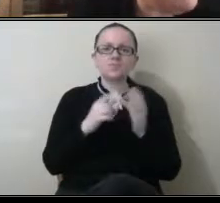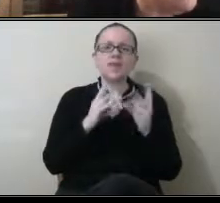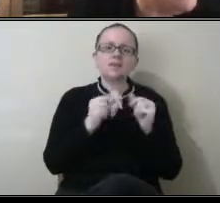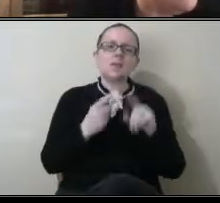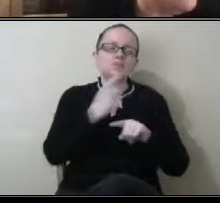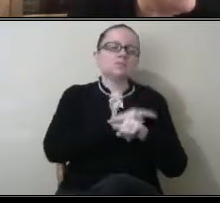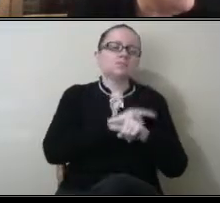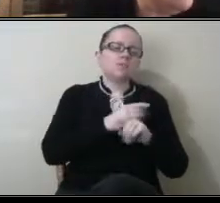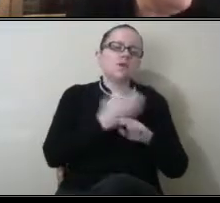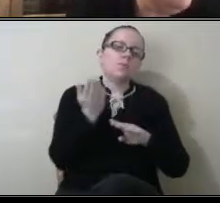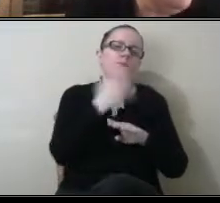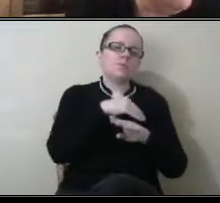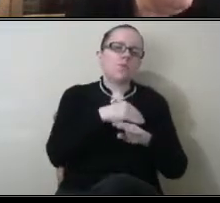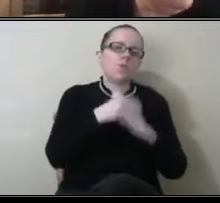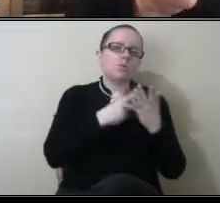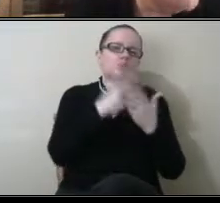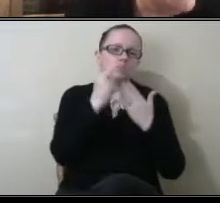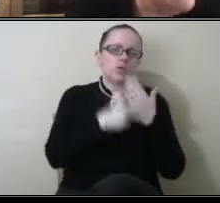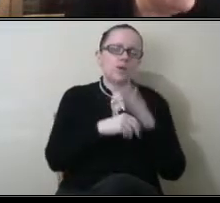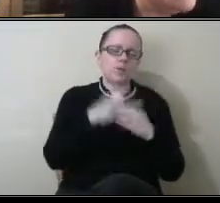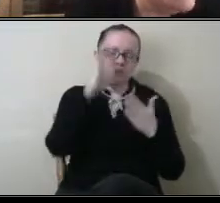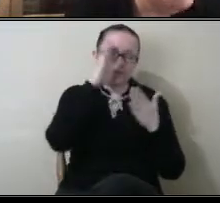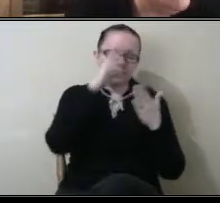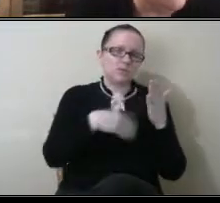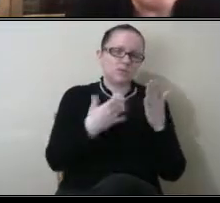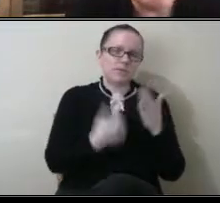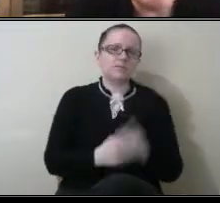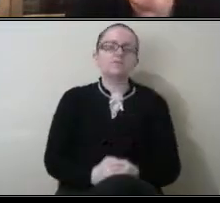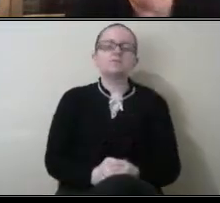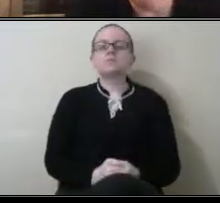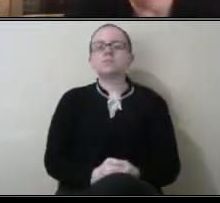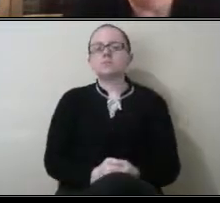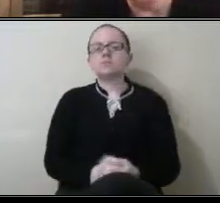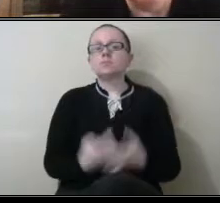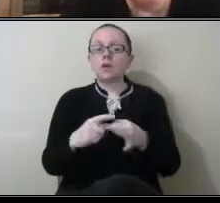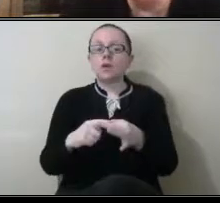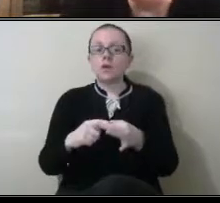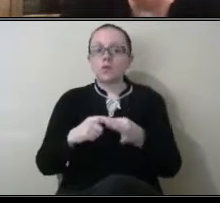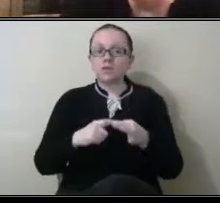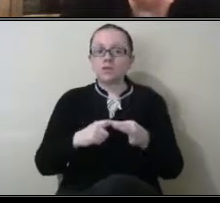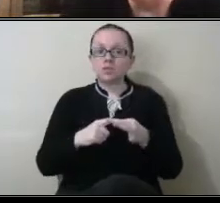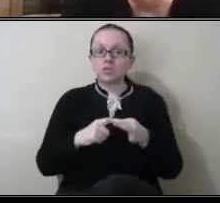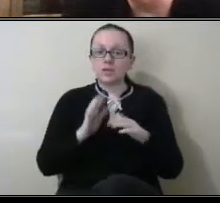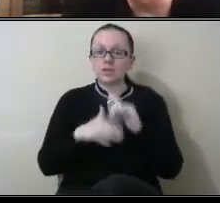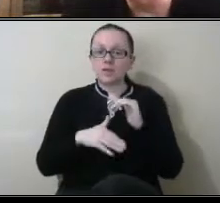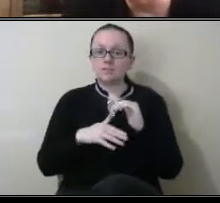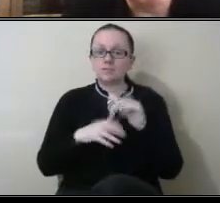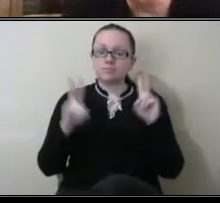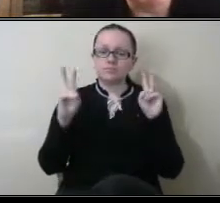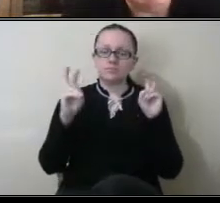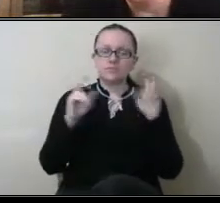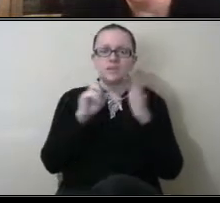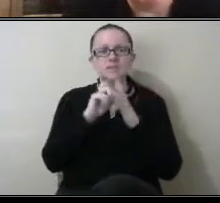before um i've also had a question around uh sort of definition of disability um and you